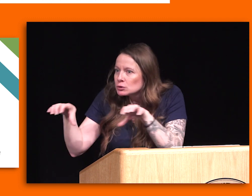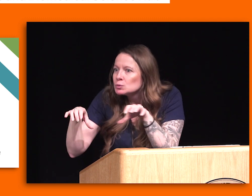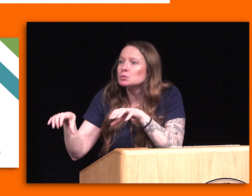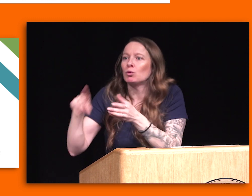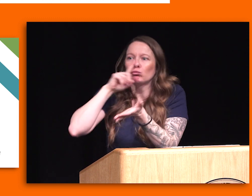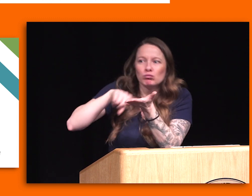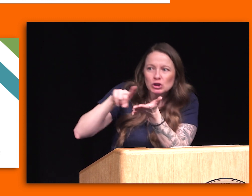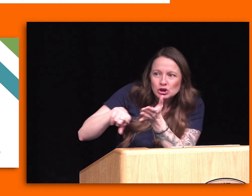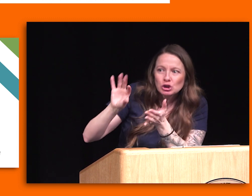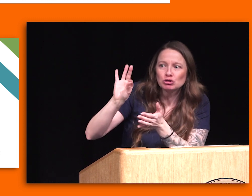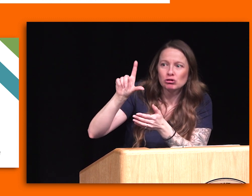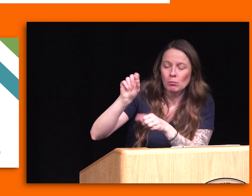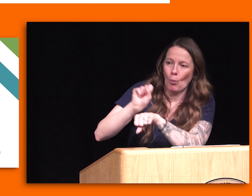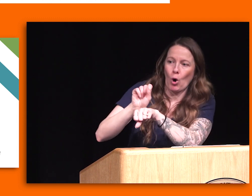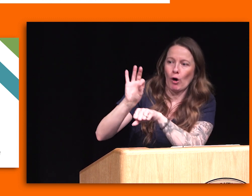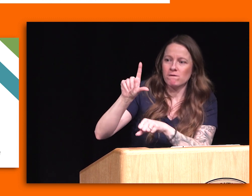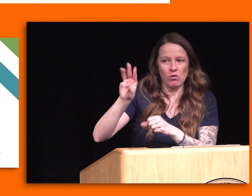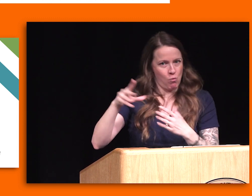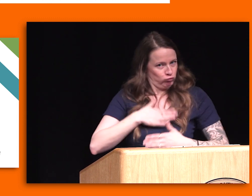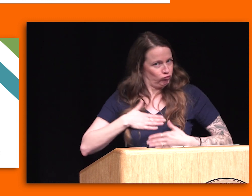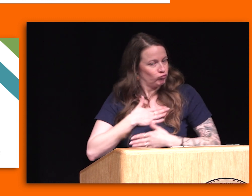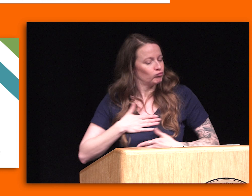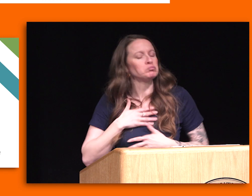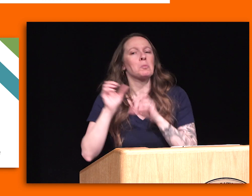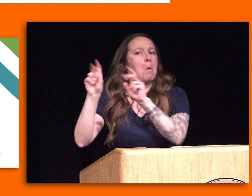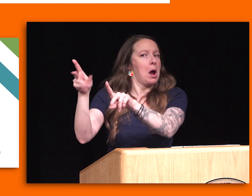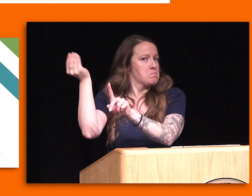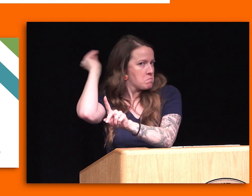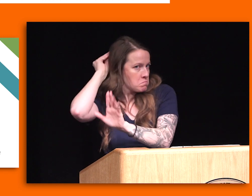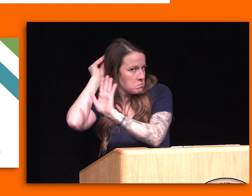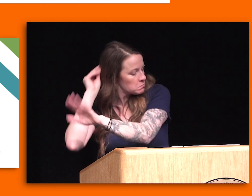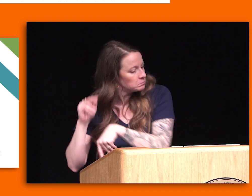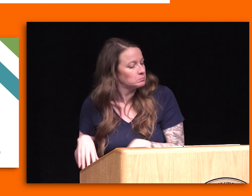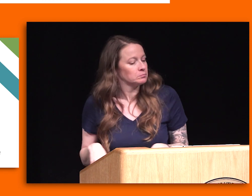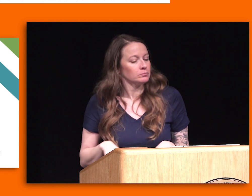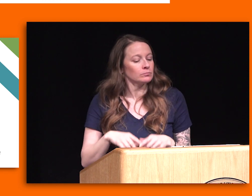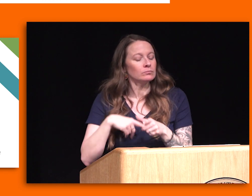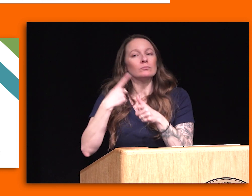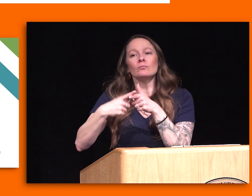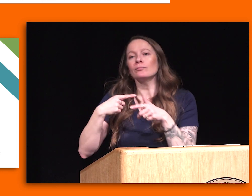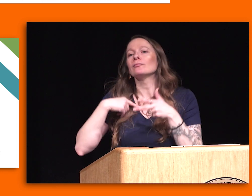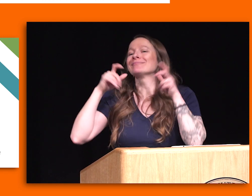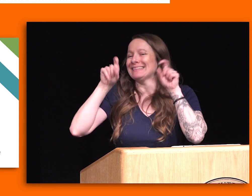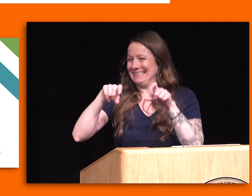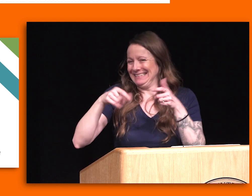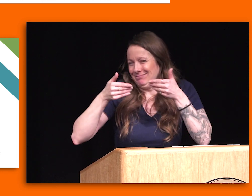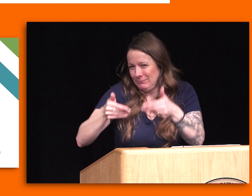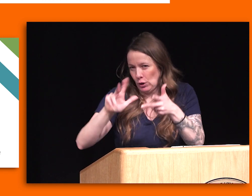I could easily learn what I needed to do. I really enjoyed the lab workflow, and so, I kept that lab in mind as a future potential